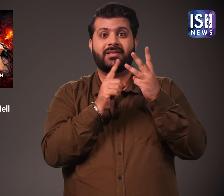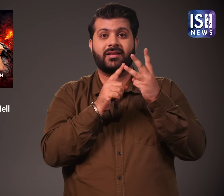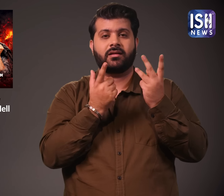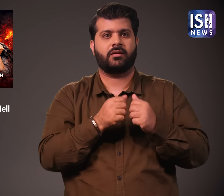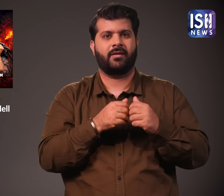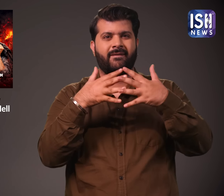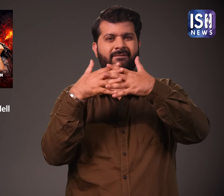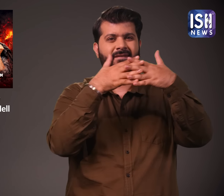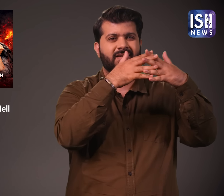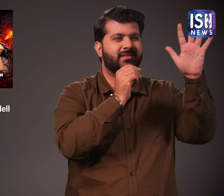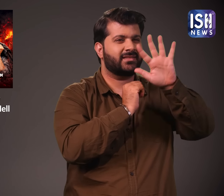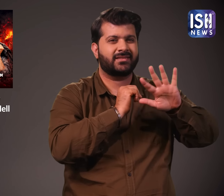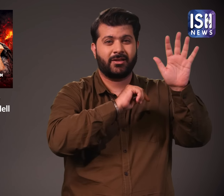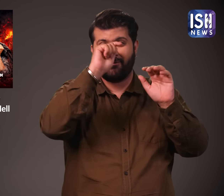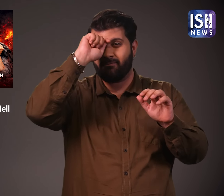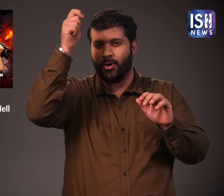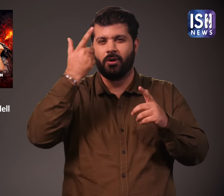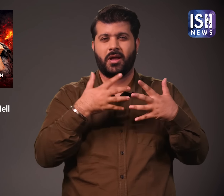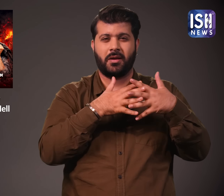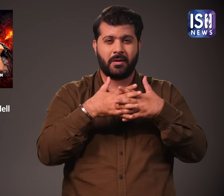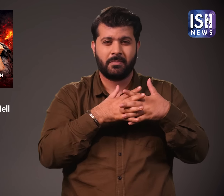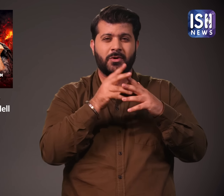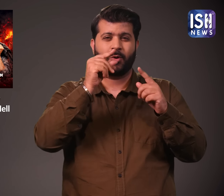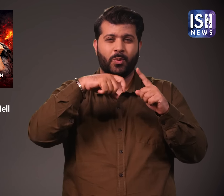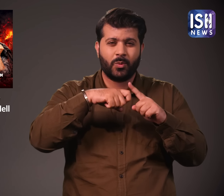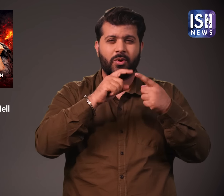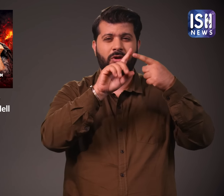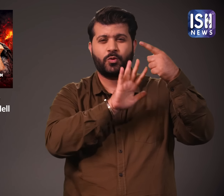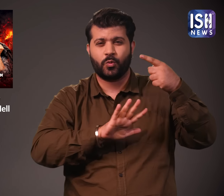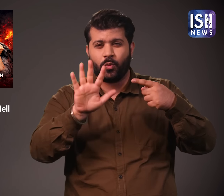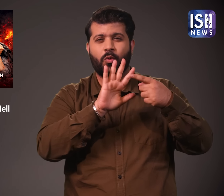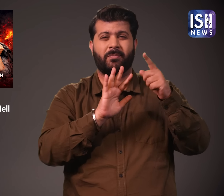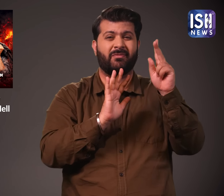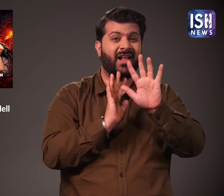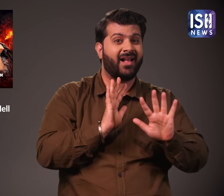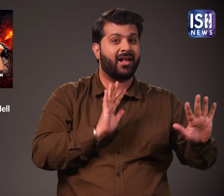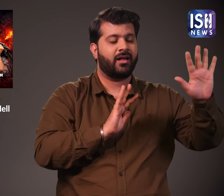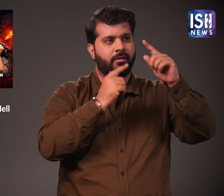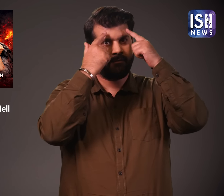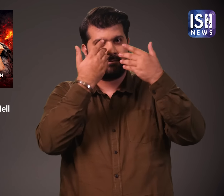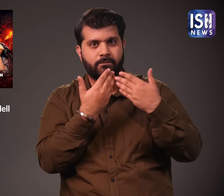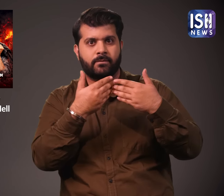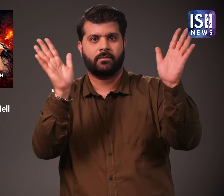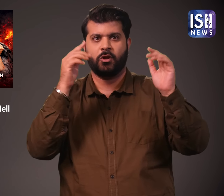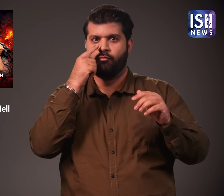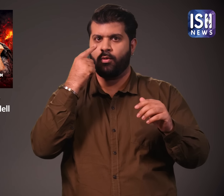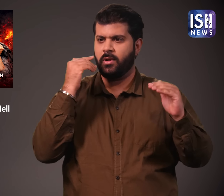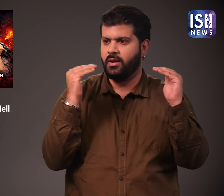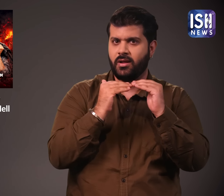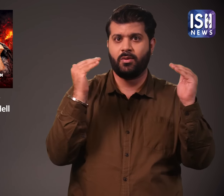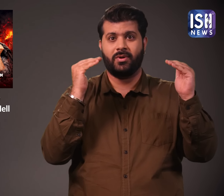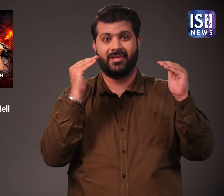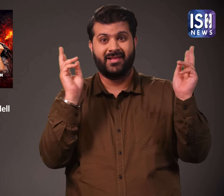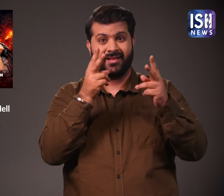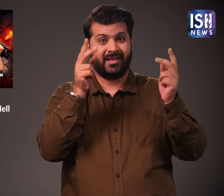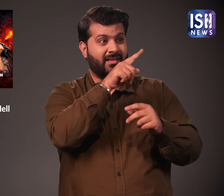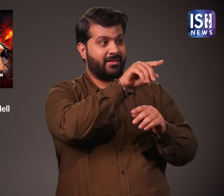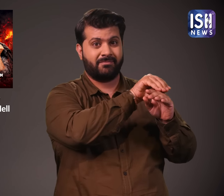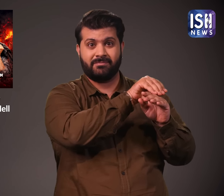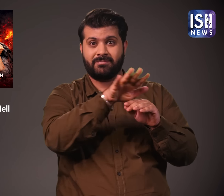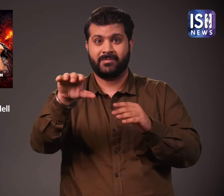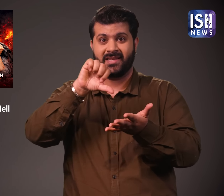And that western ideas from the U.S., U.K., Europe about women’s freedom are dangerous and immoral.